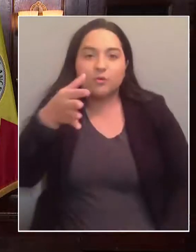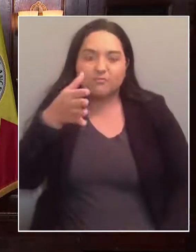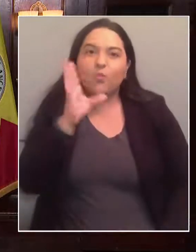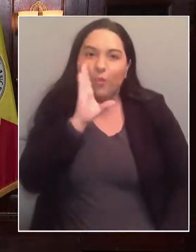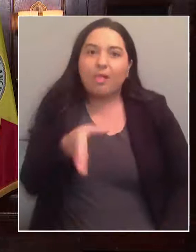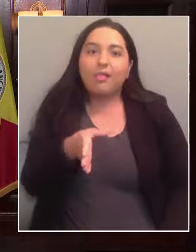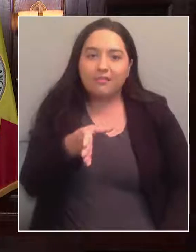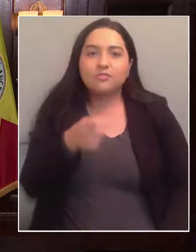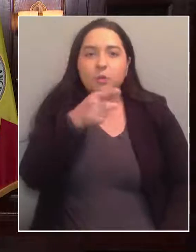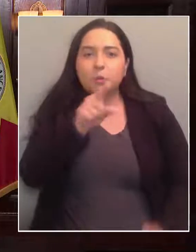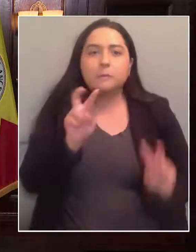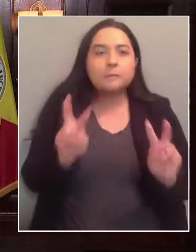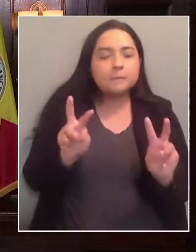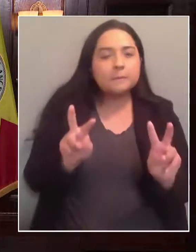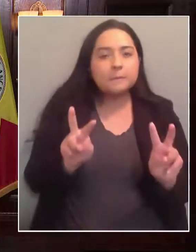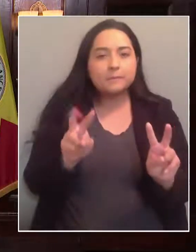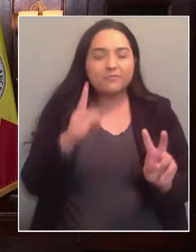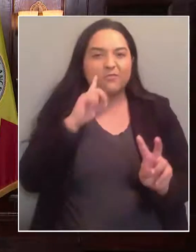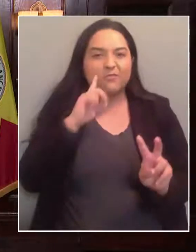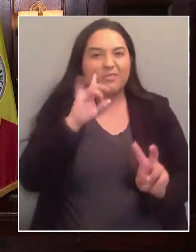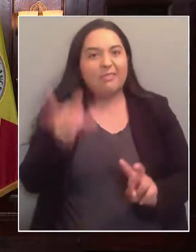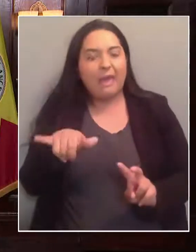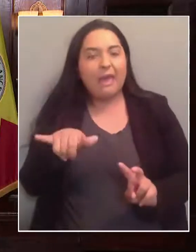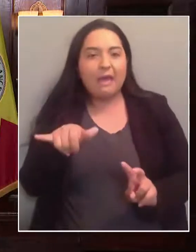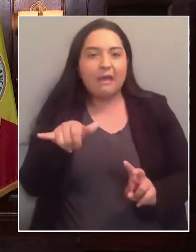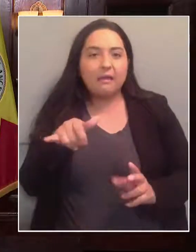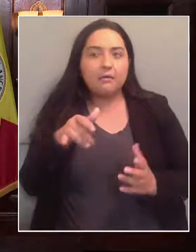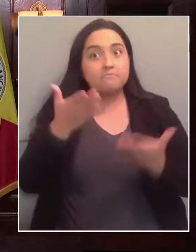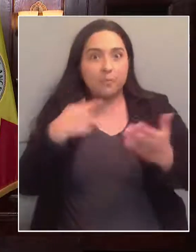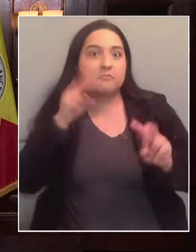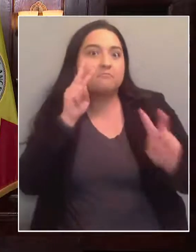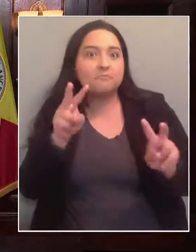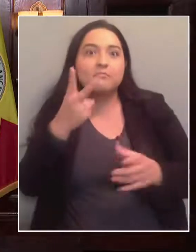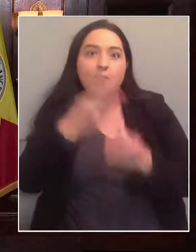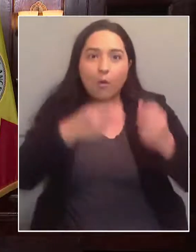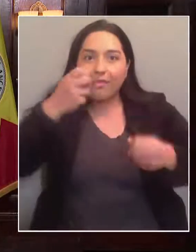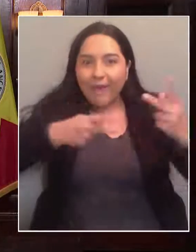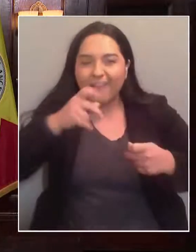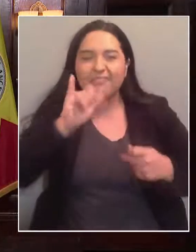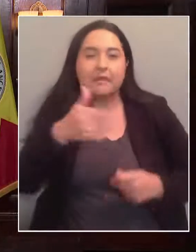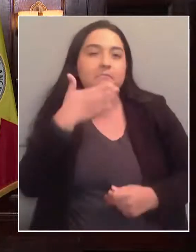FOR THOSE WE'RE LOOKING WHERE THAT CAN BE DONE TOGETHER AND BEST TO DO. IN TERMS OF THE IDEA, THIS WAS